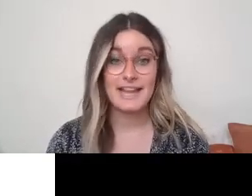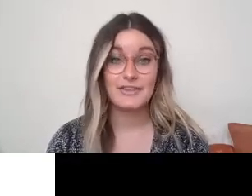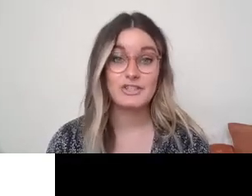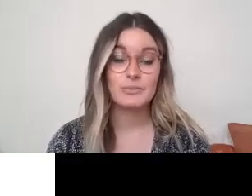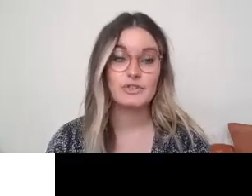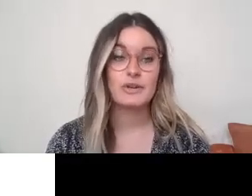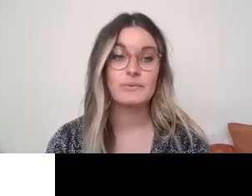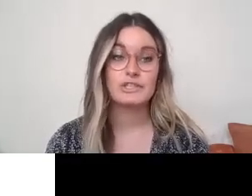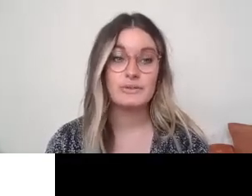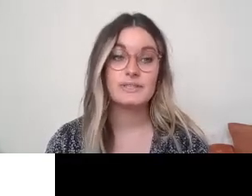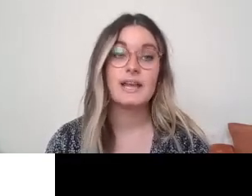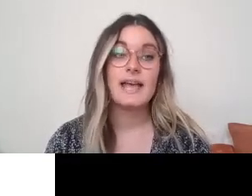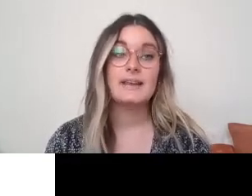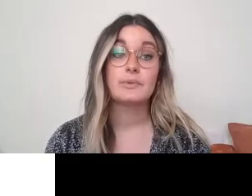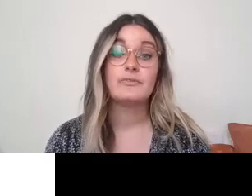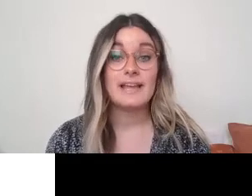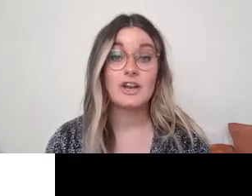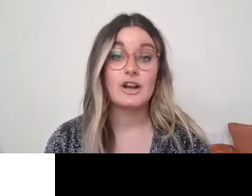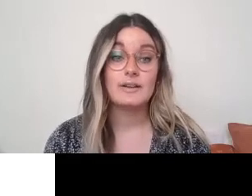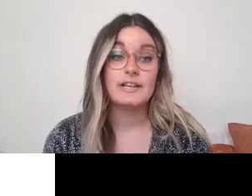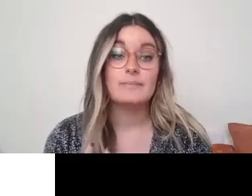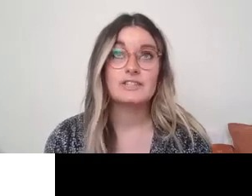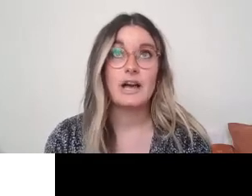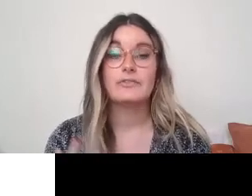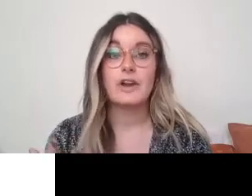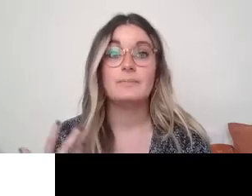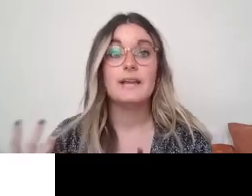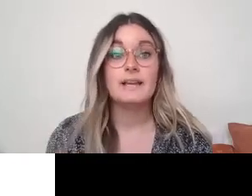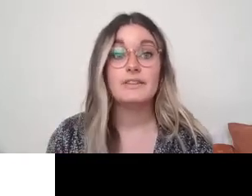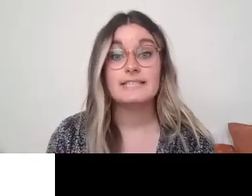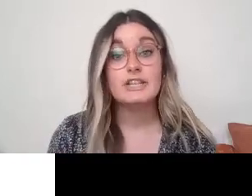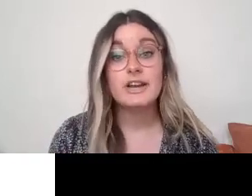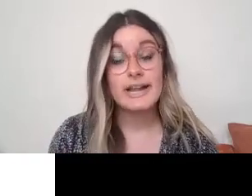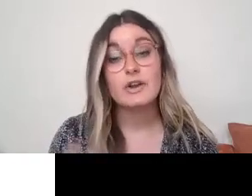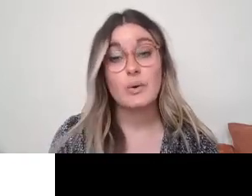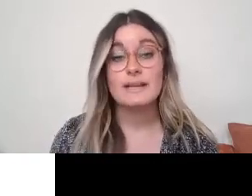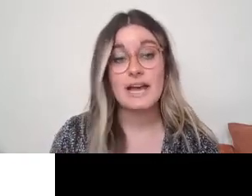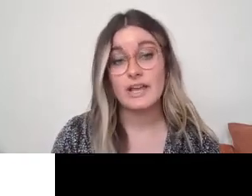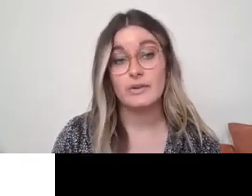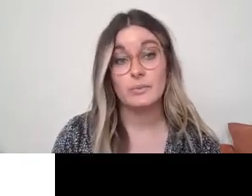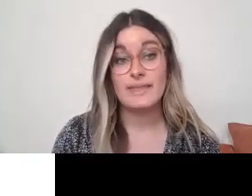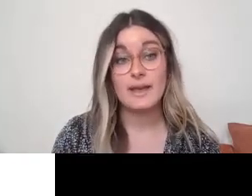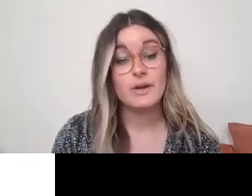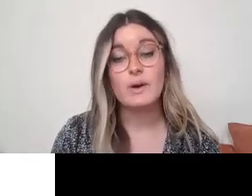So we're starting to reduce and prevent our mental health from deteriorating or going downhill in a way that we don't want it to.